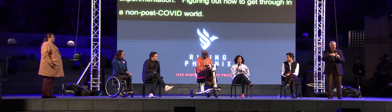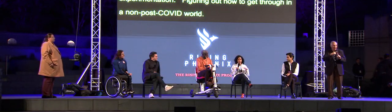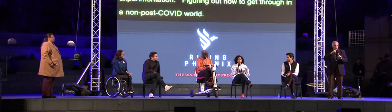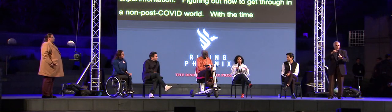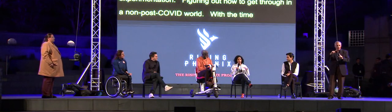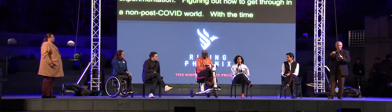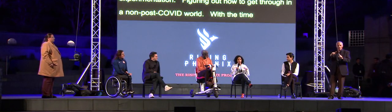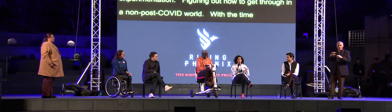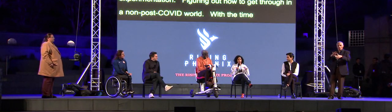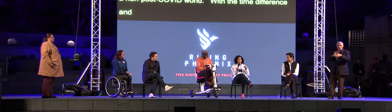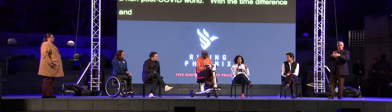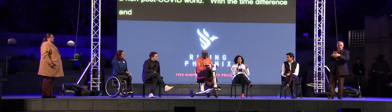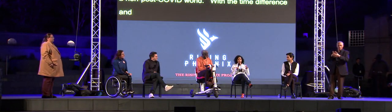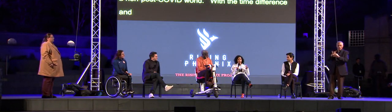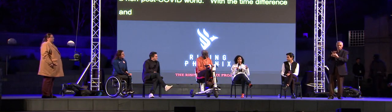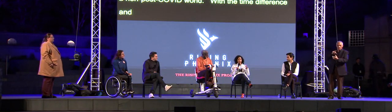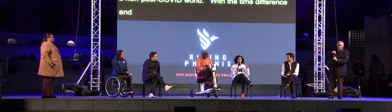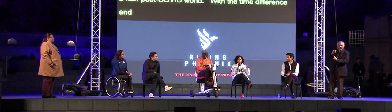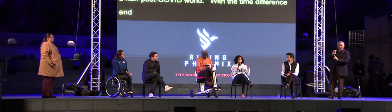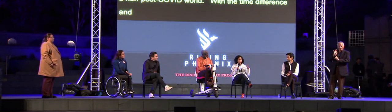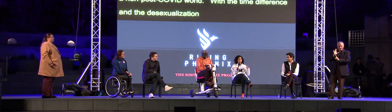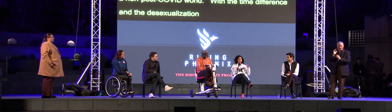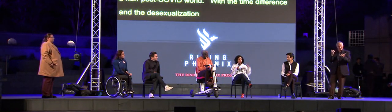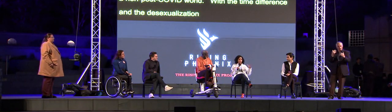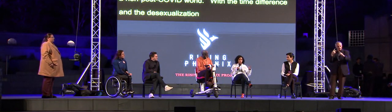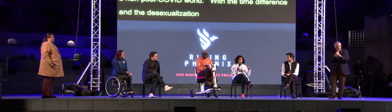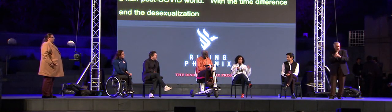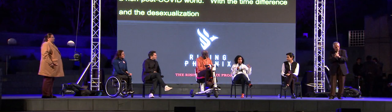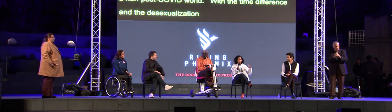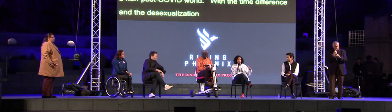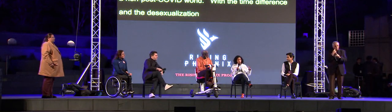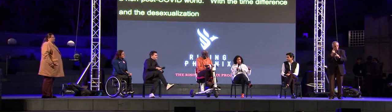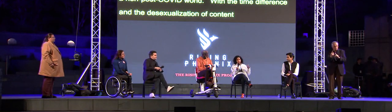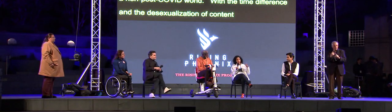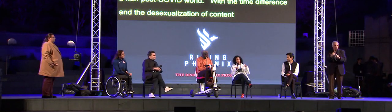of content as well, NBC figuring out, OK, we're not just going to have our traditional channels.